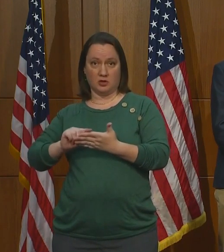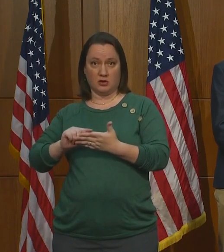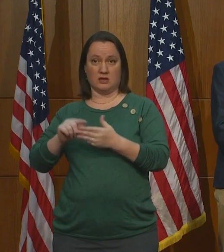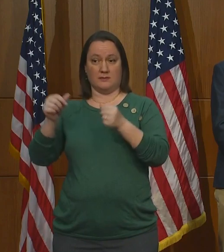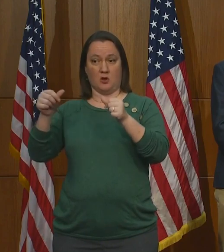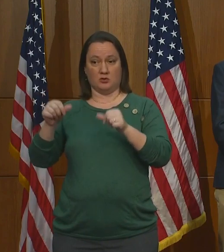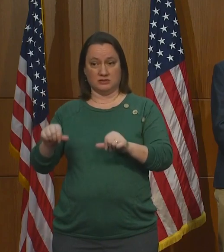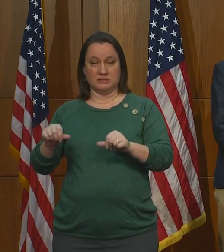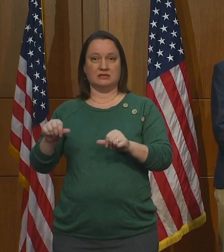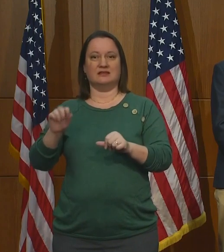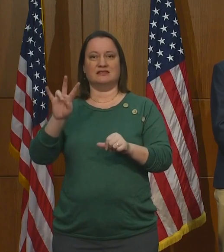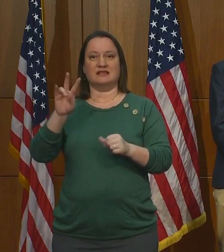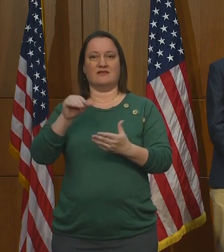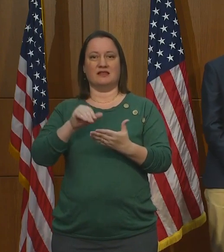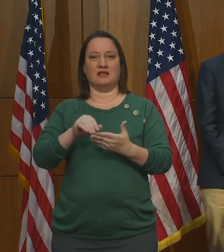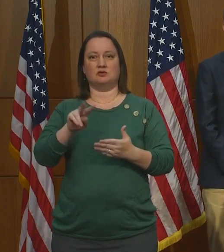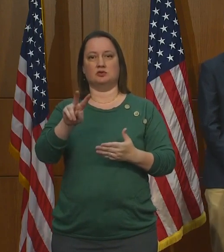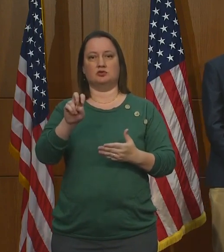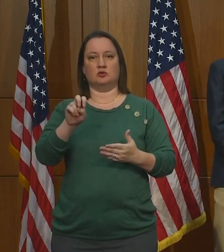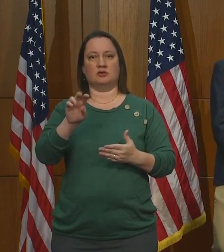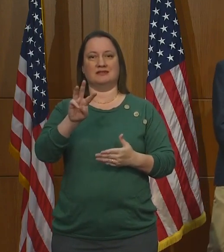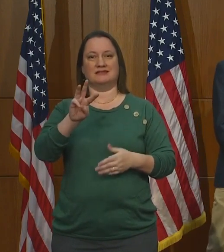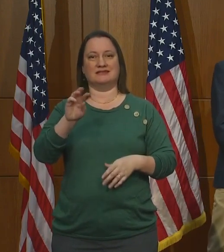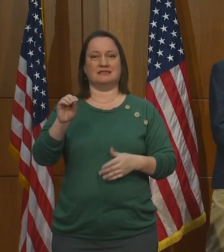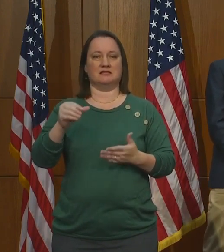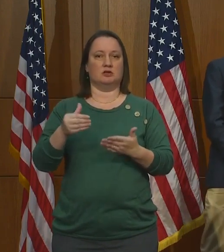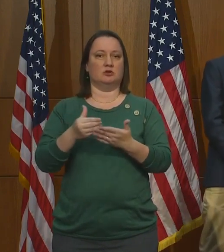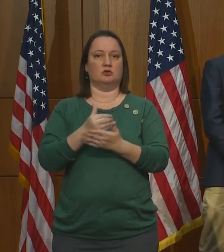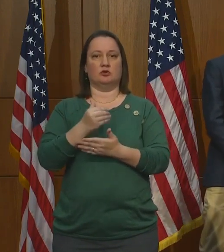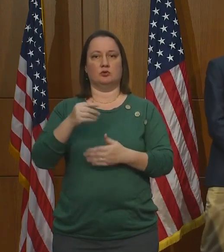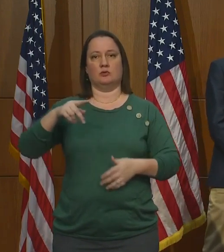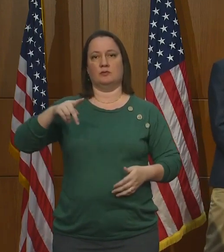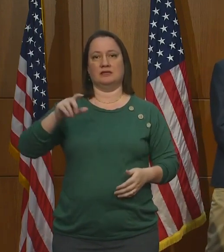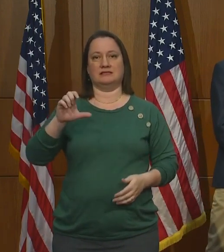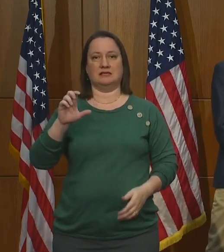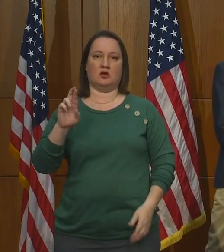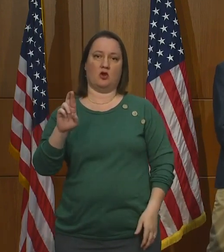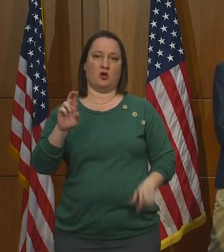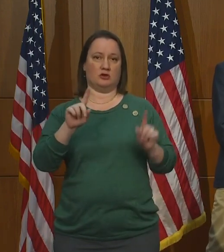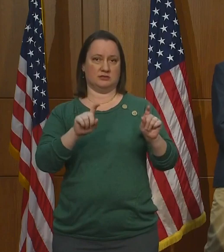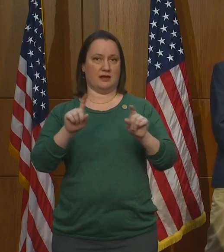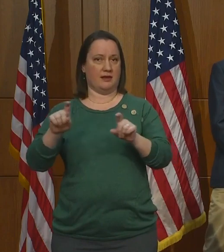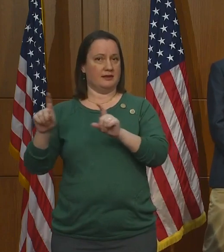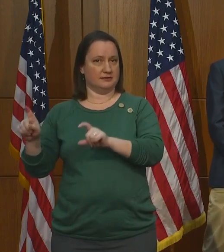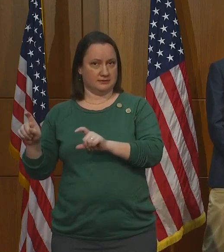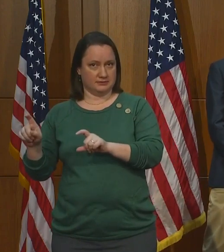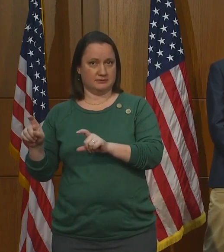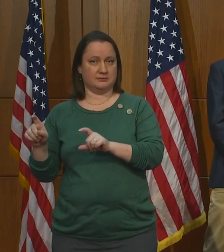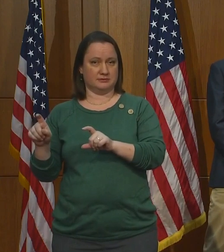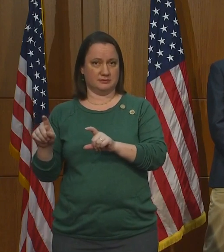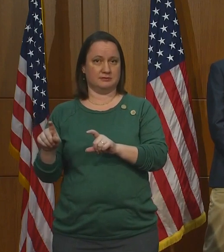POSTED- OVER THAT LAST REPORTING PERIOD SEVEN THOUSAND